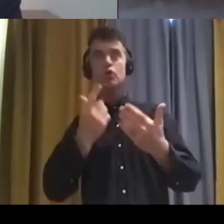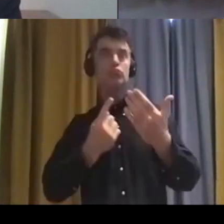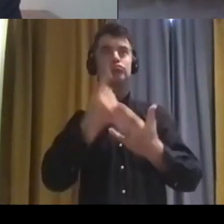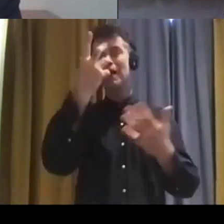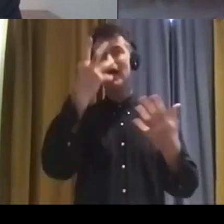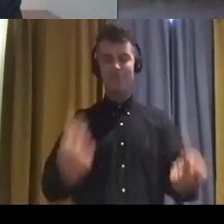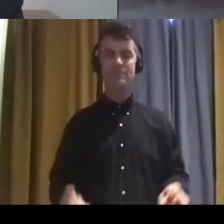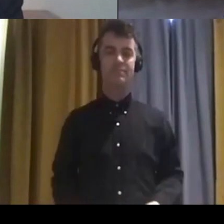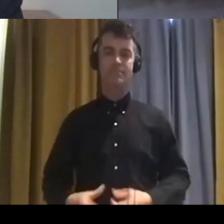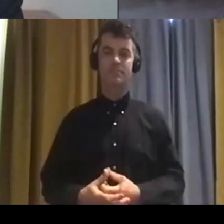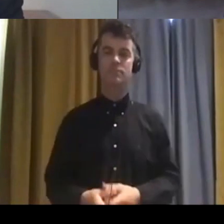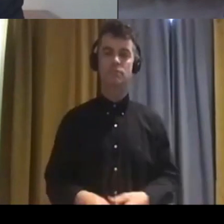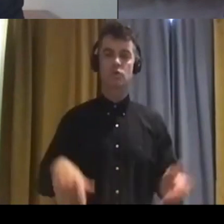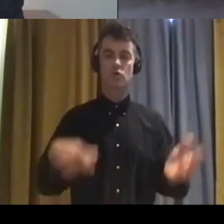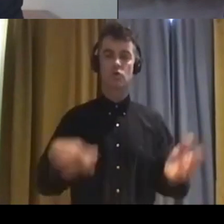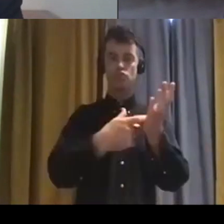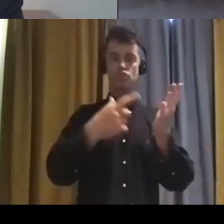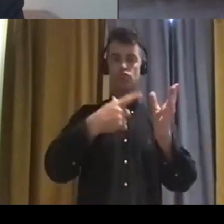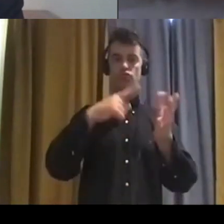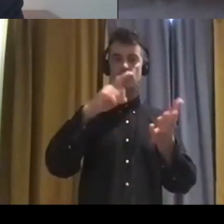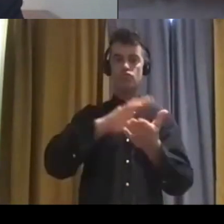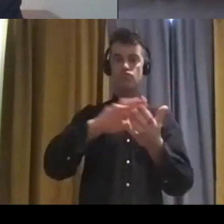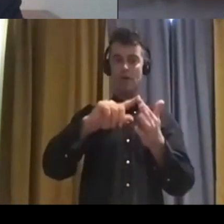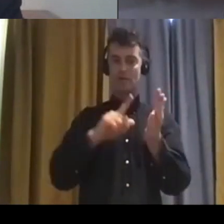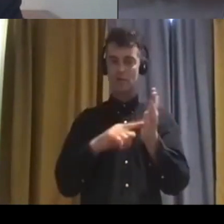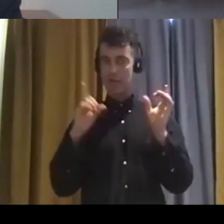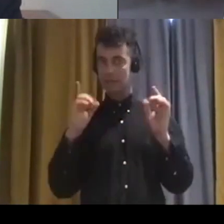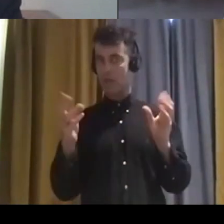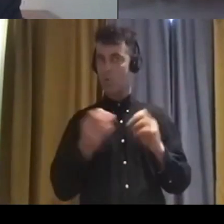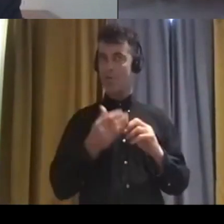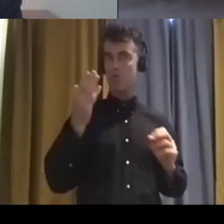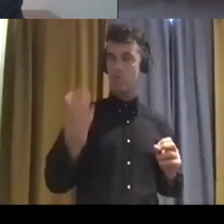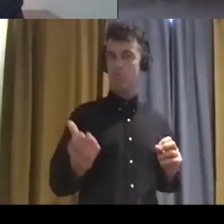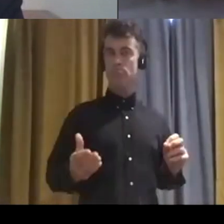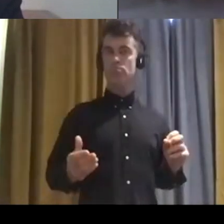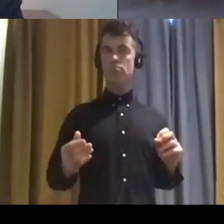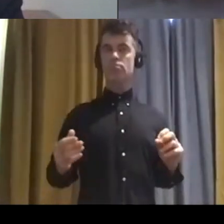So Rach let's let's start with you. What's happening broadly around the impact investment